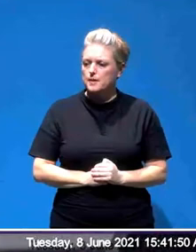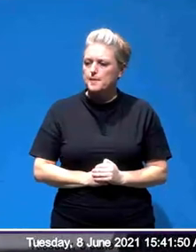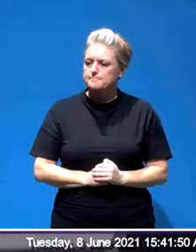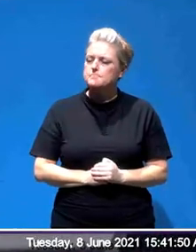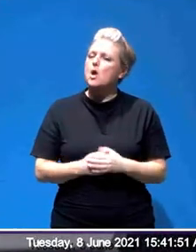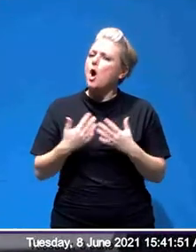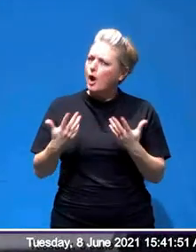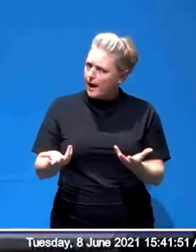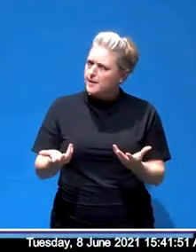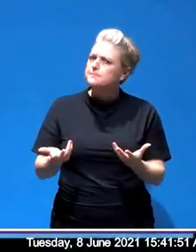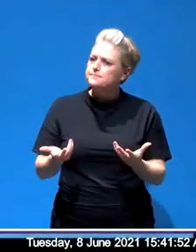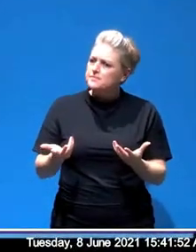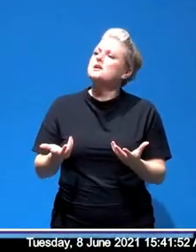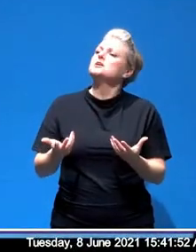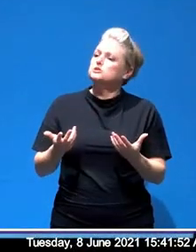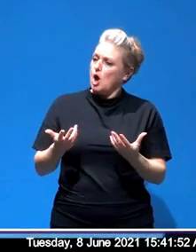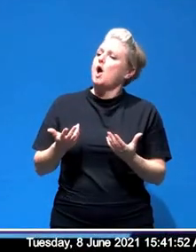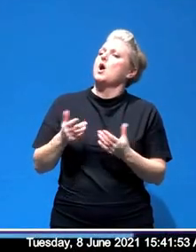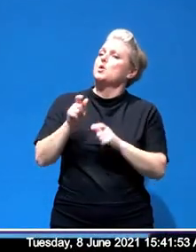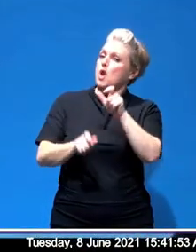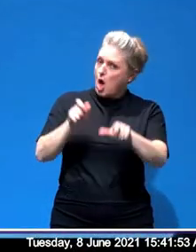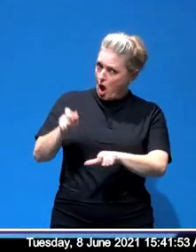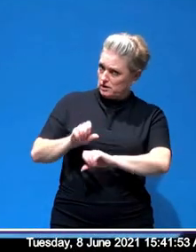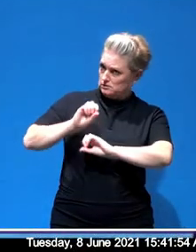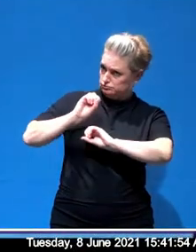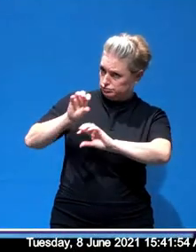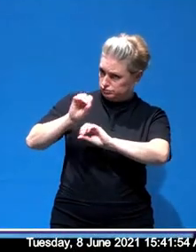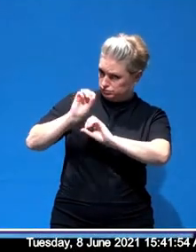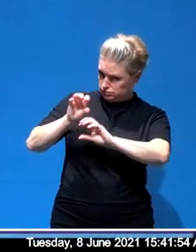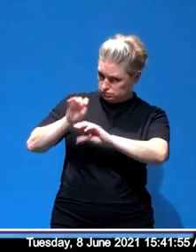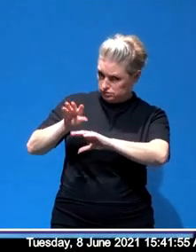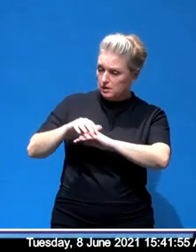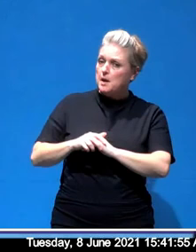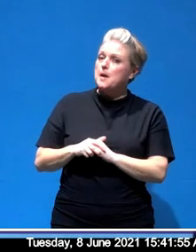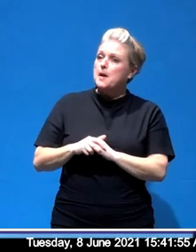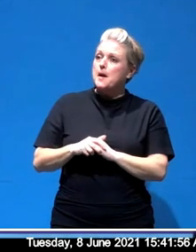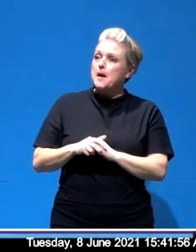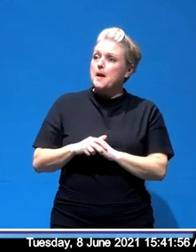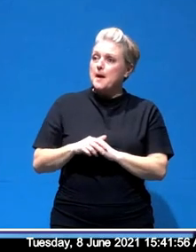You have received feedback about that, but you have perhaps not actively sought it; is that right? No, we actively sought it.